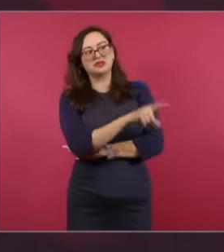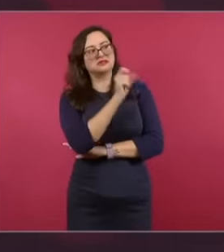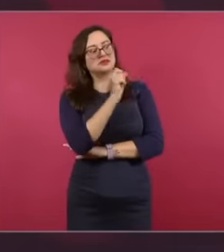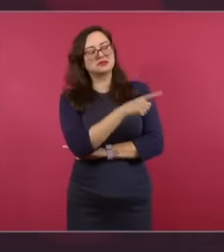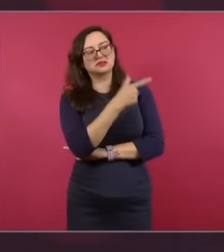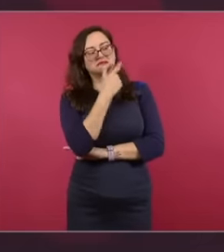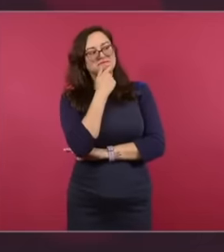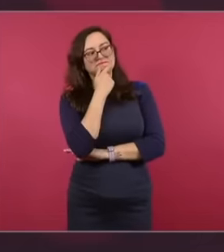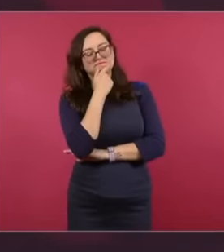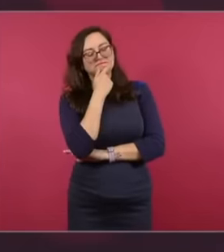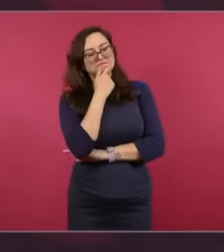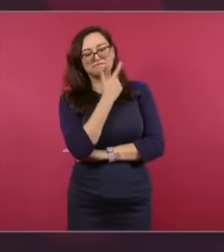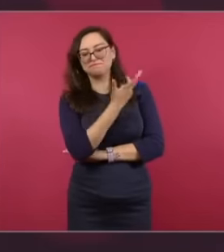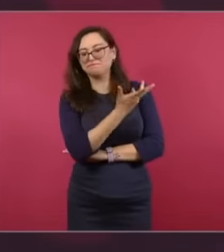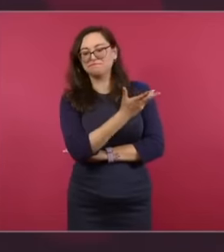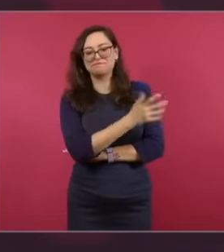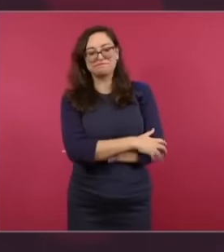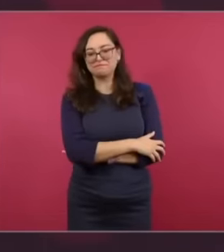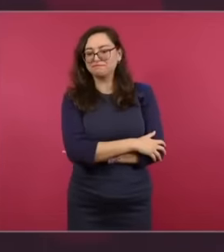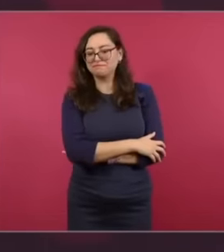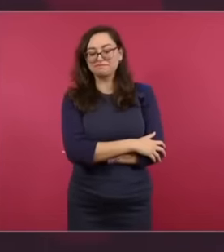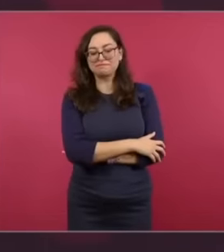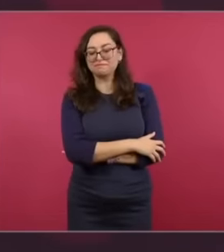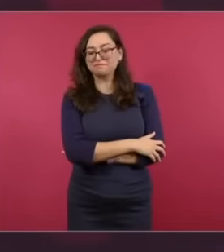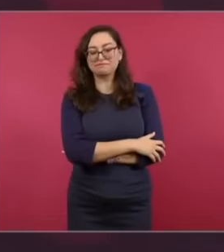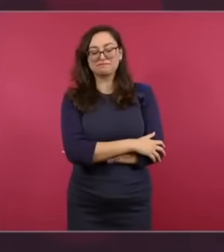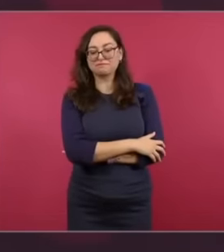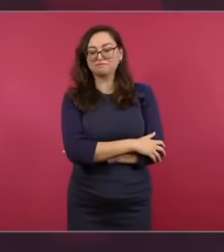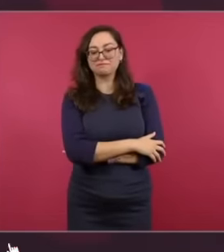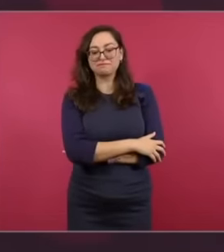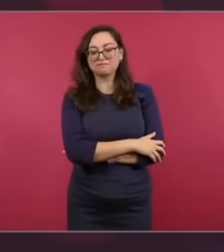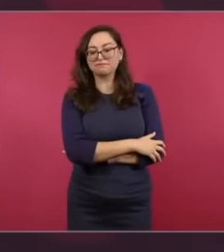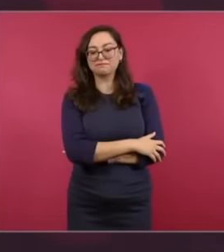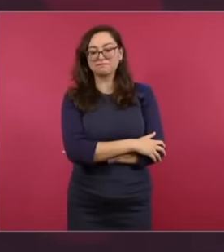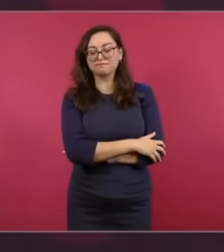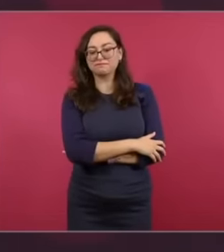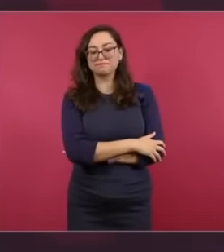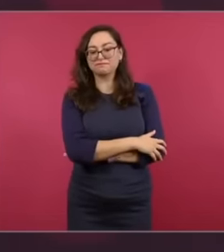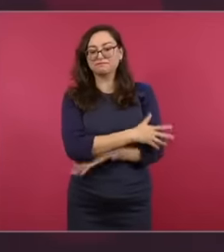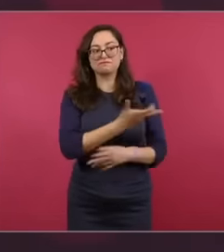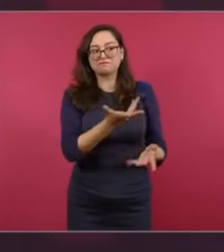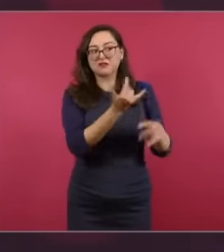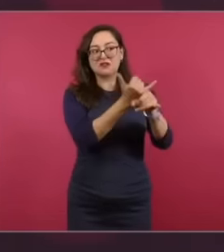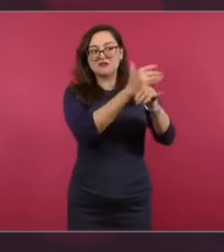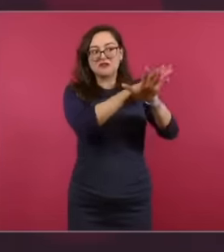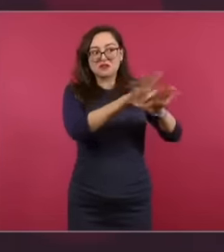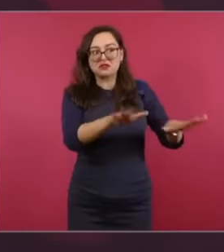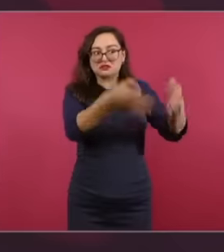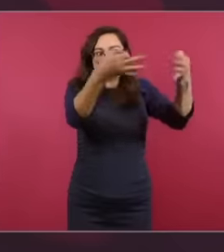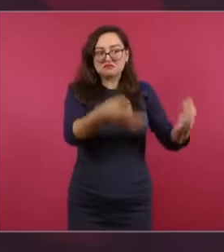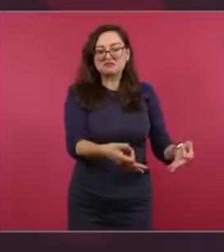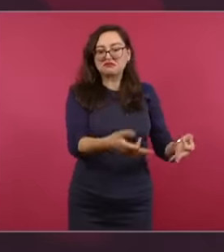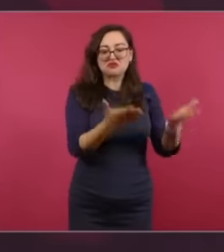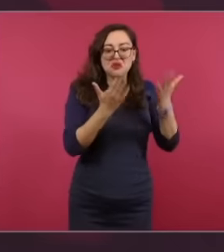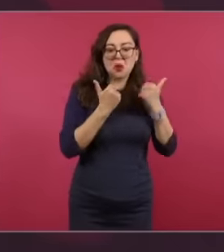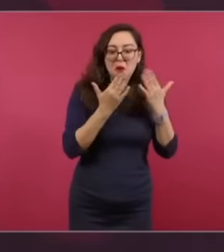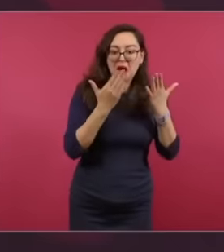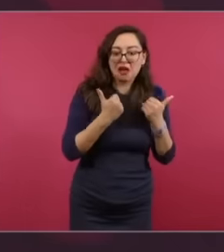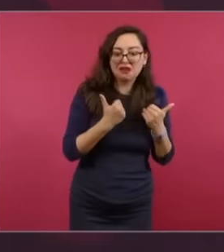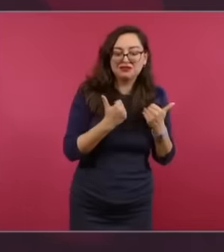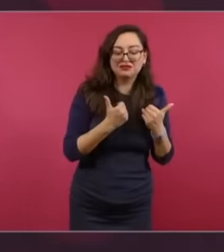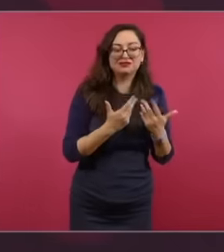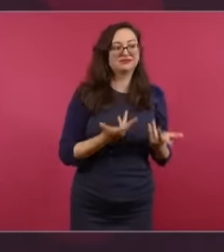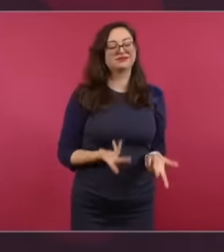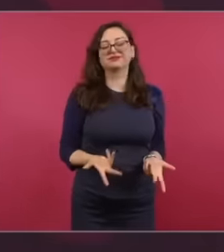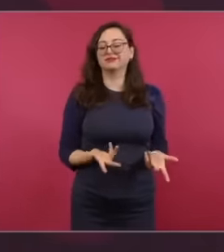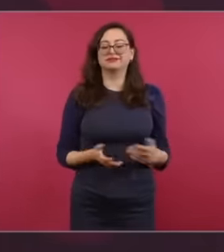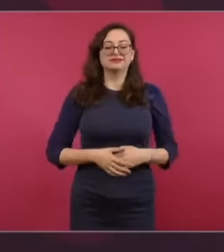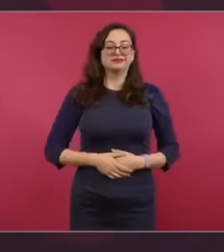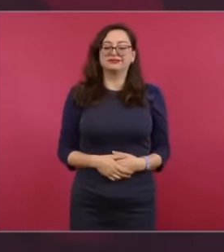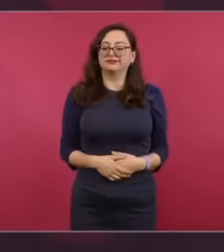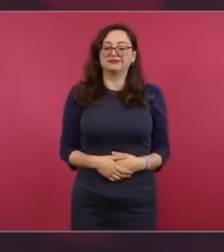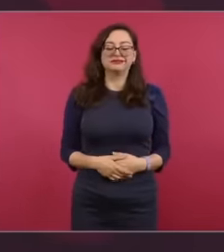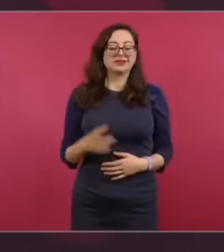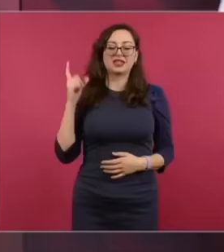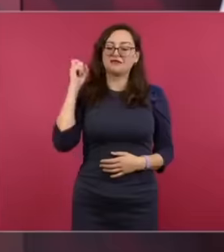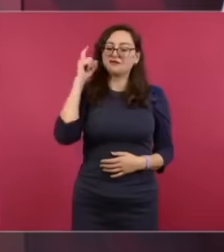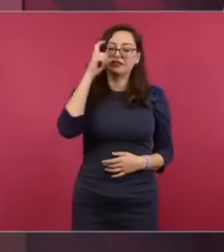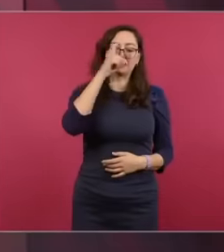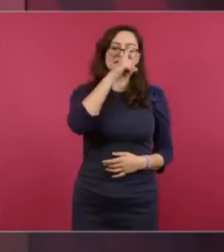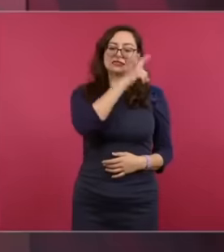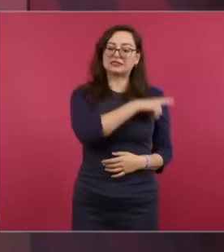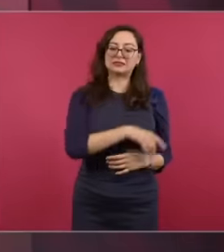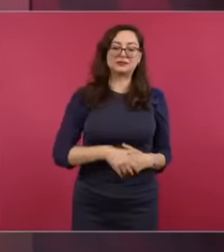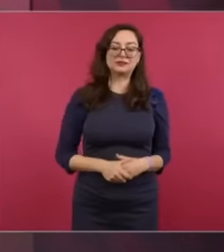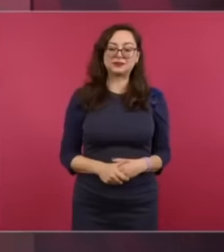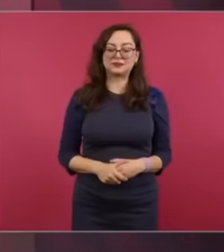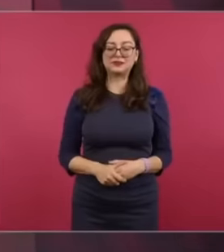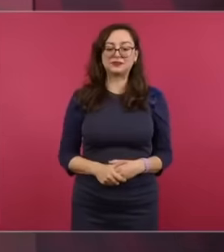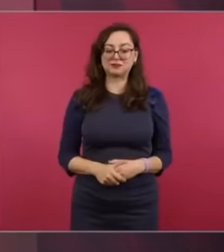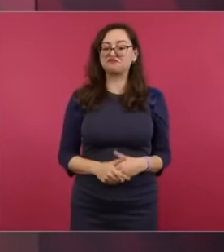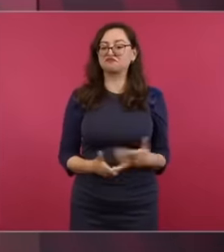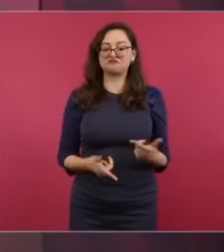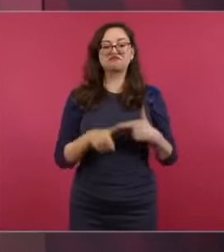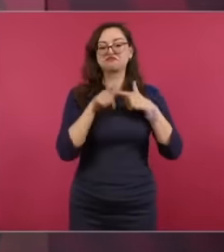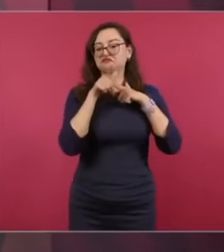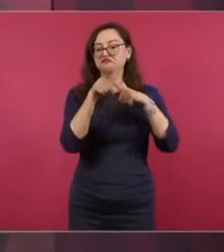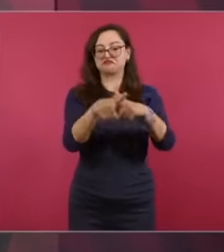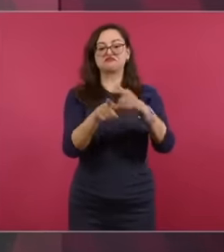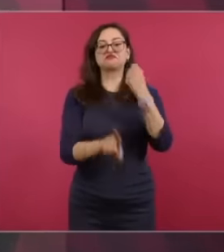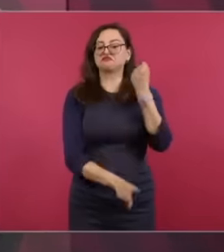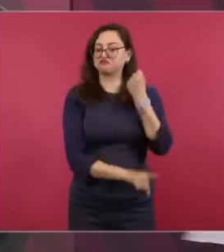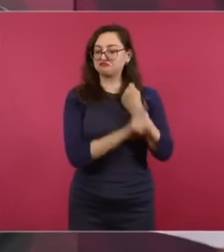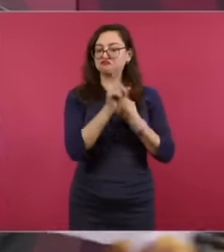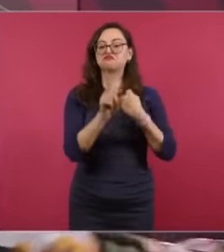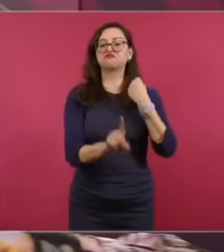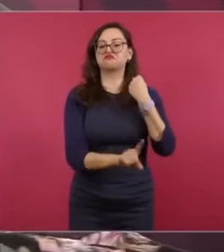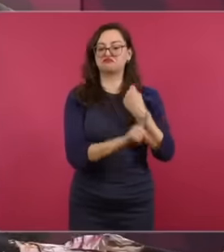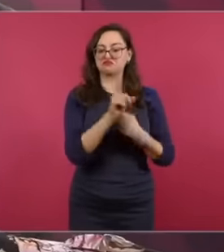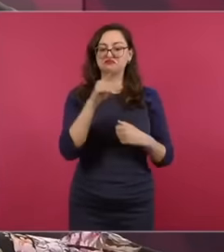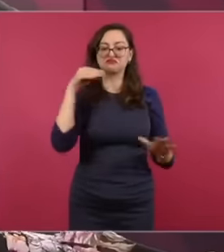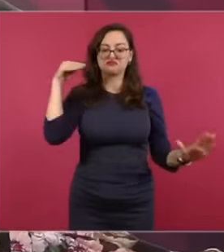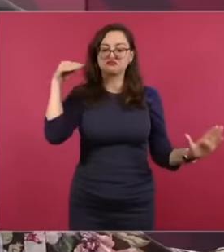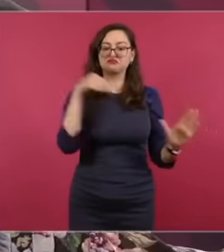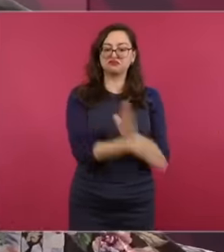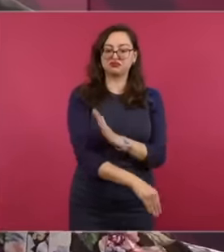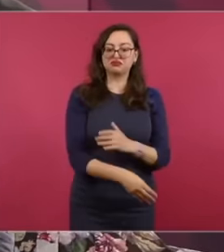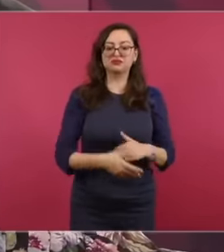and do not report objectively, then the decline will continue